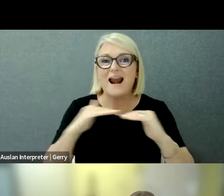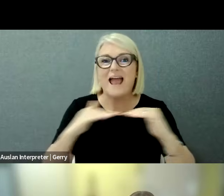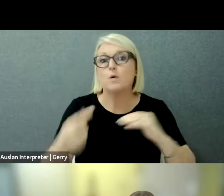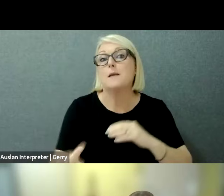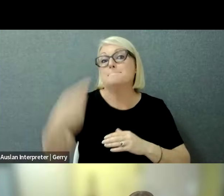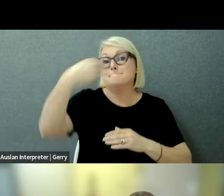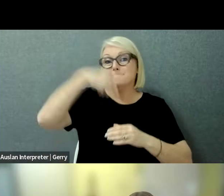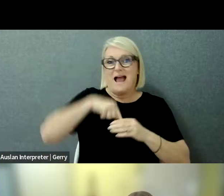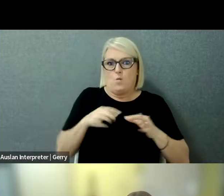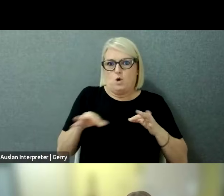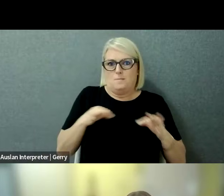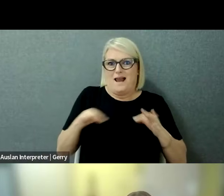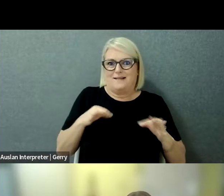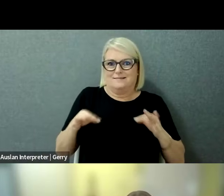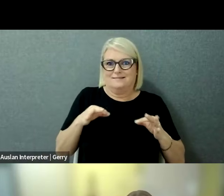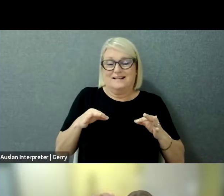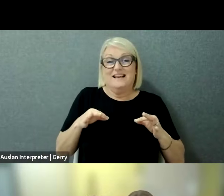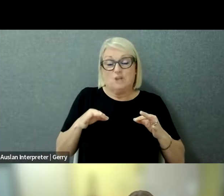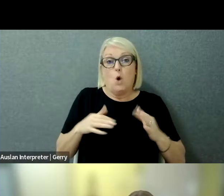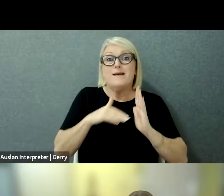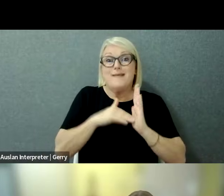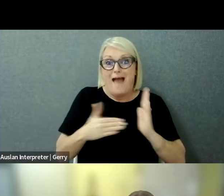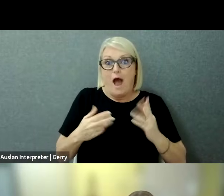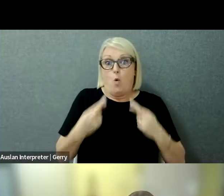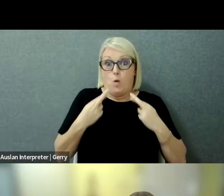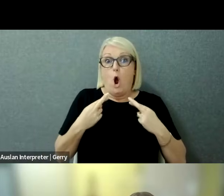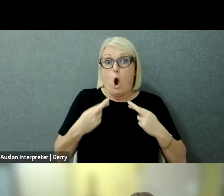That's the work we've been doing. How do you get the data into the hands of the frontline providers